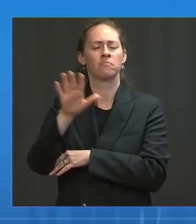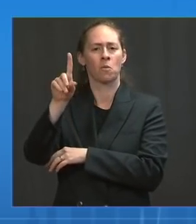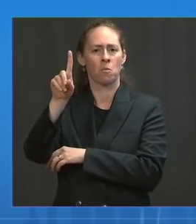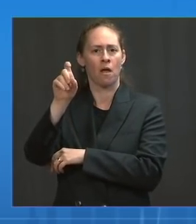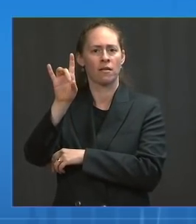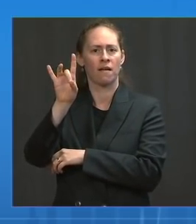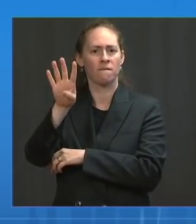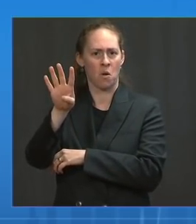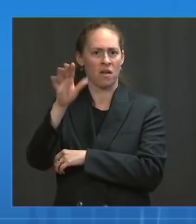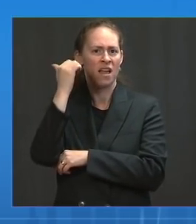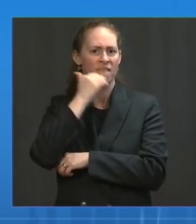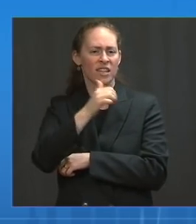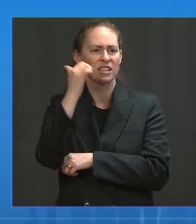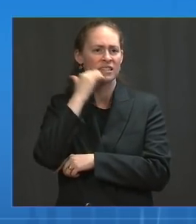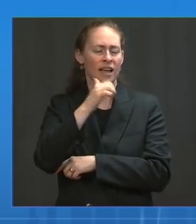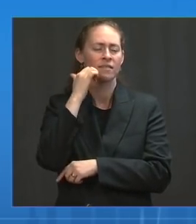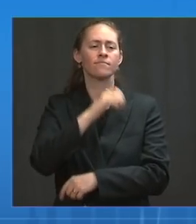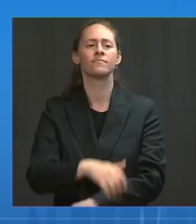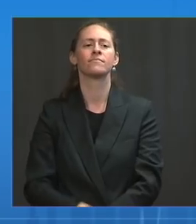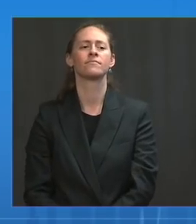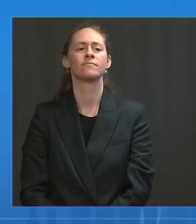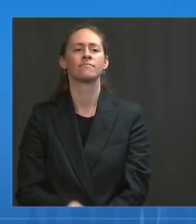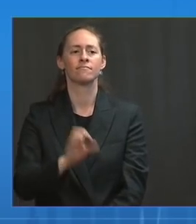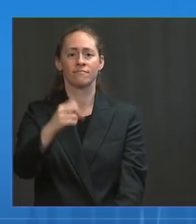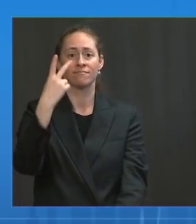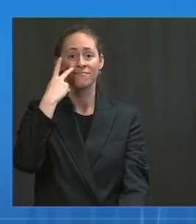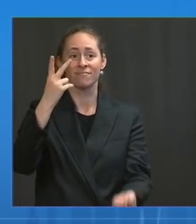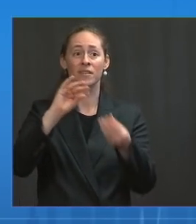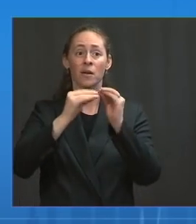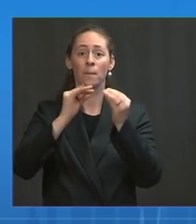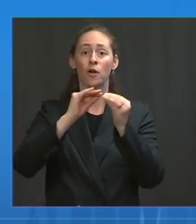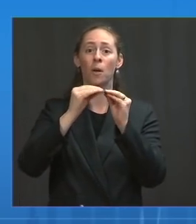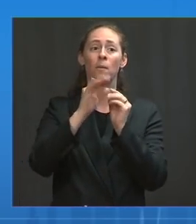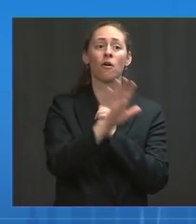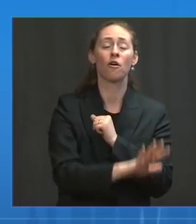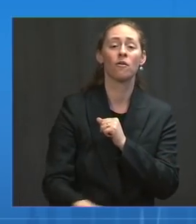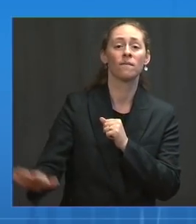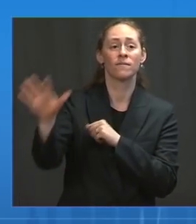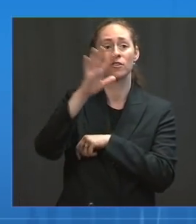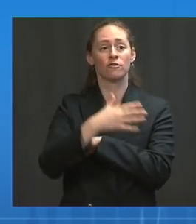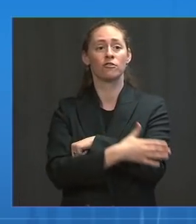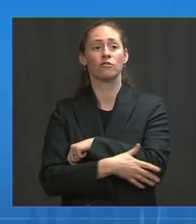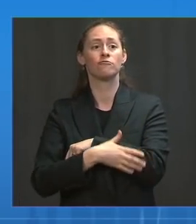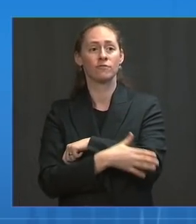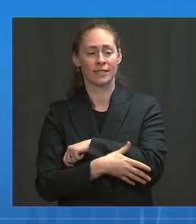These numbers, and what we are seeing across the country, reveal two truths about the current state of the pandemic.